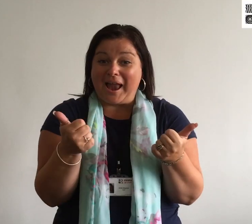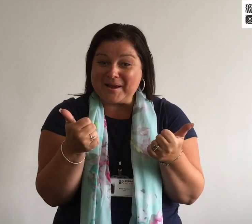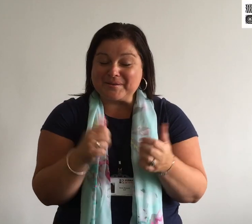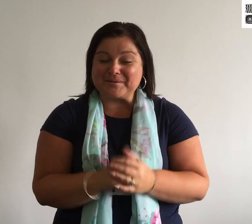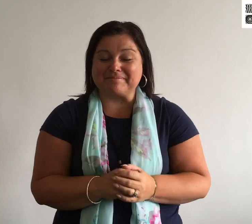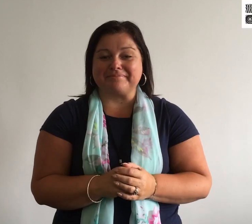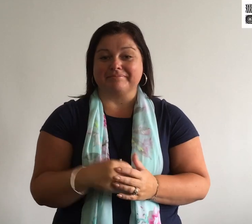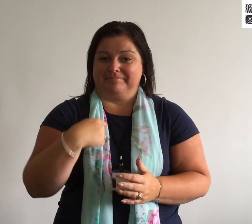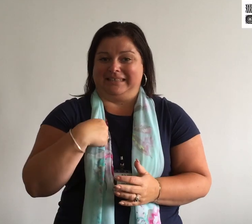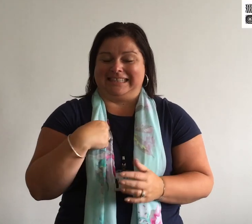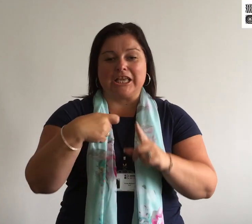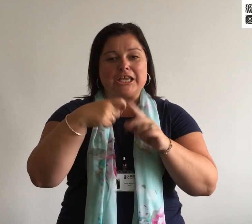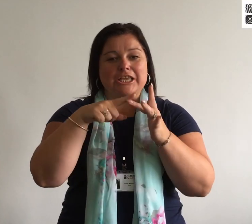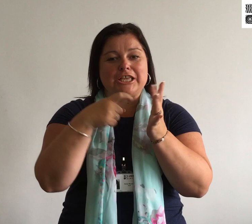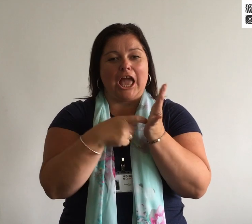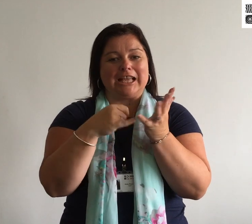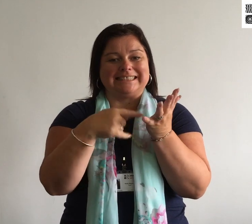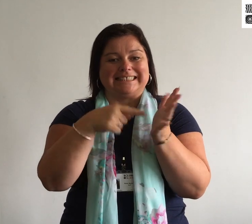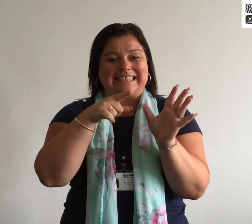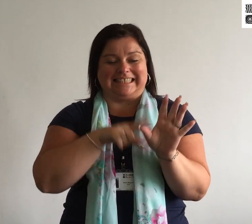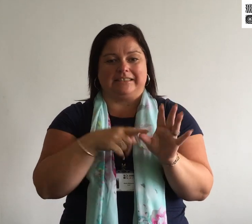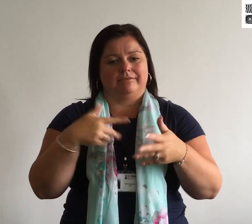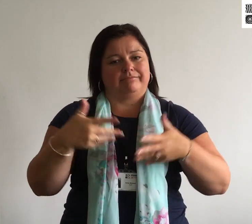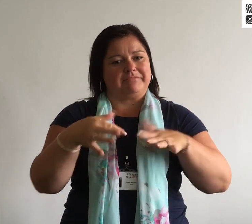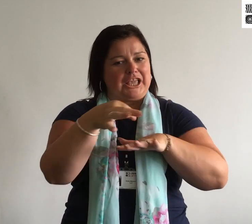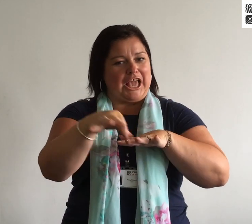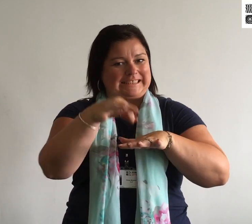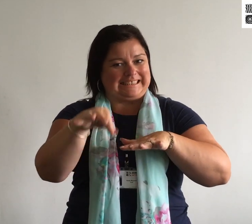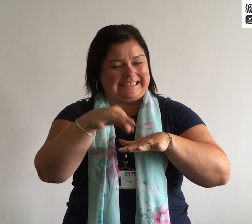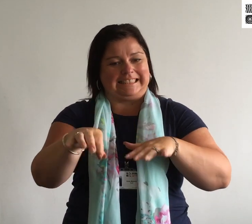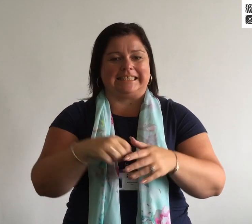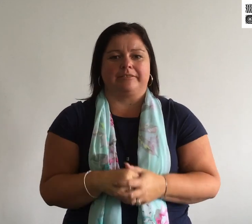Hello everyone. My name is Kirsty.